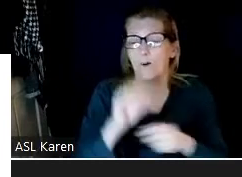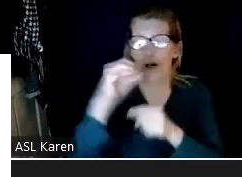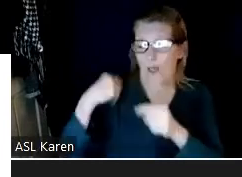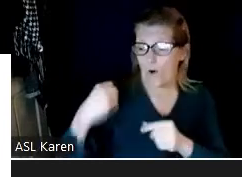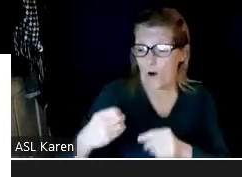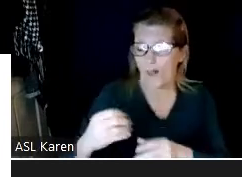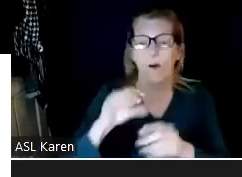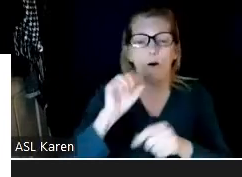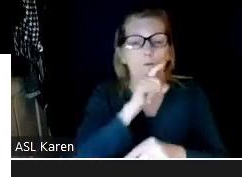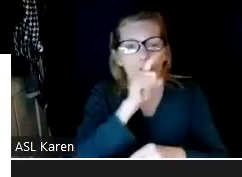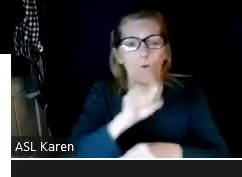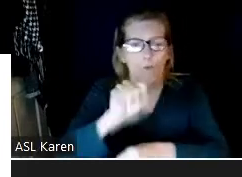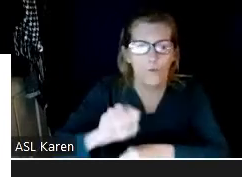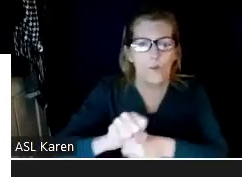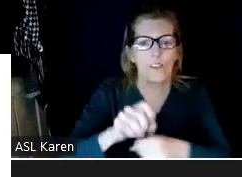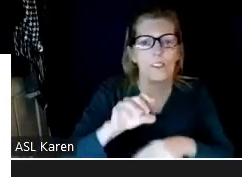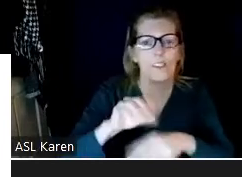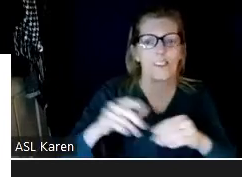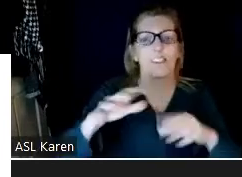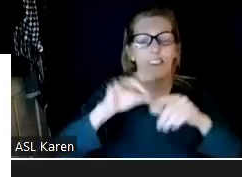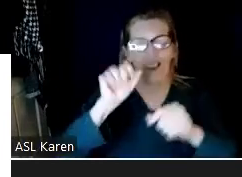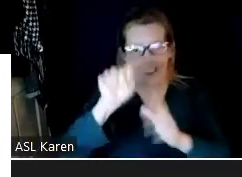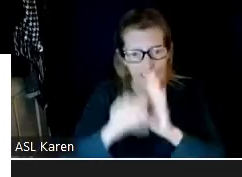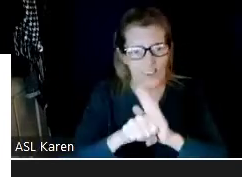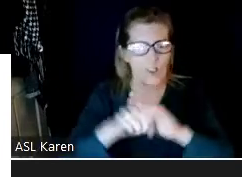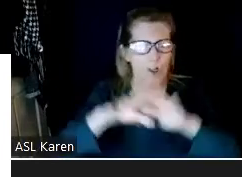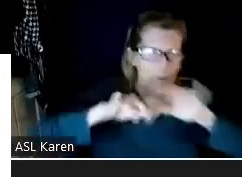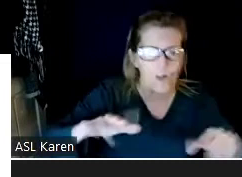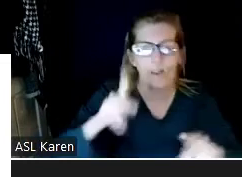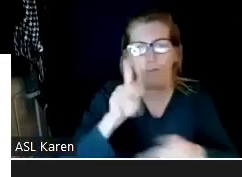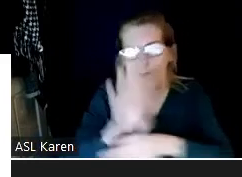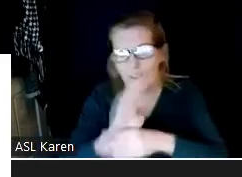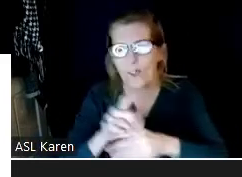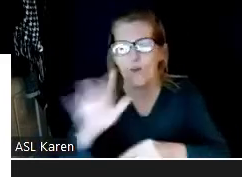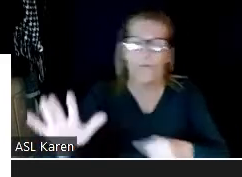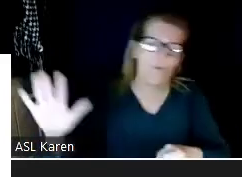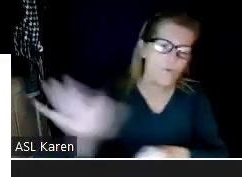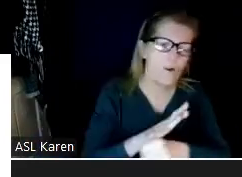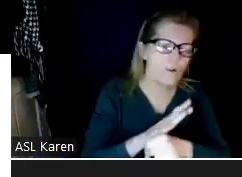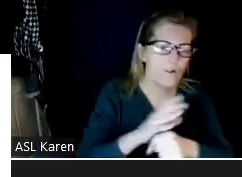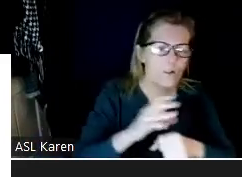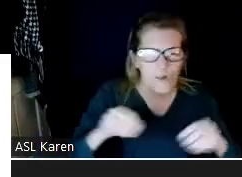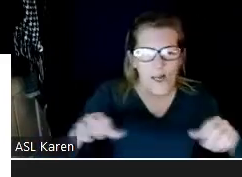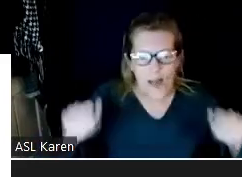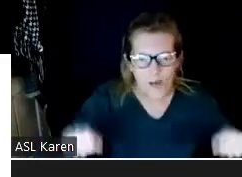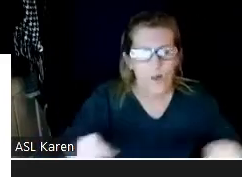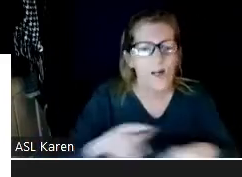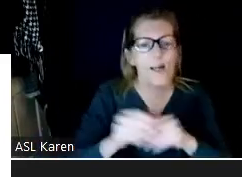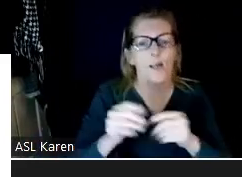work enables the state's diverse people and businesses to realize their full potential. 15:10:36 Creating prosperity in every community.